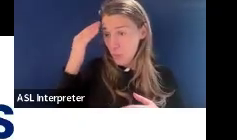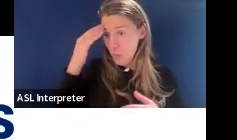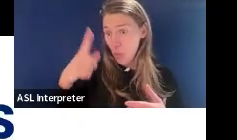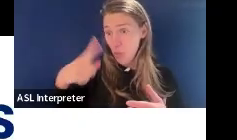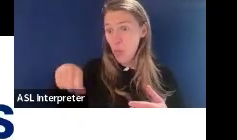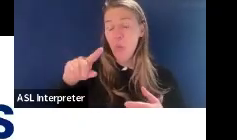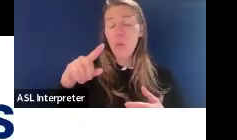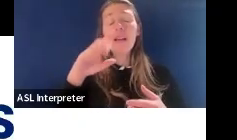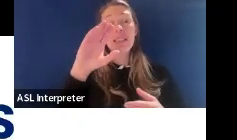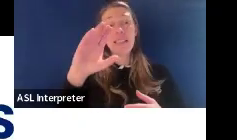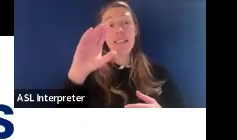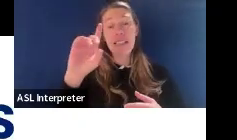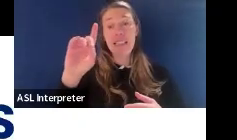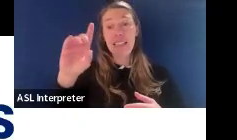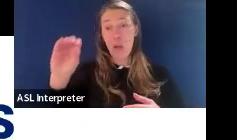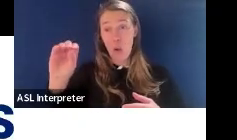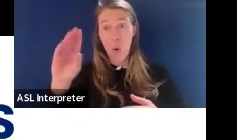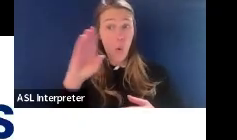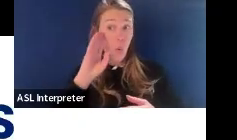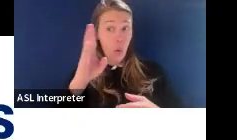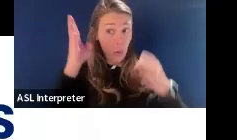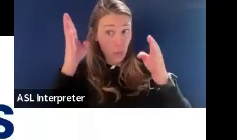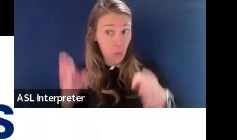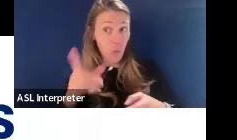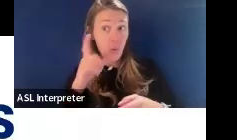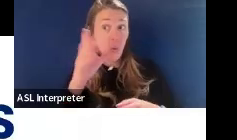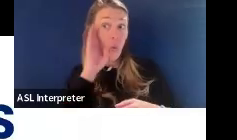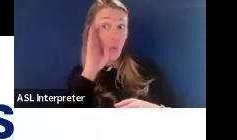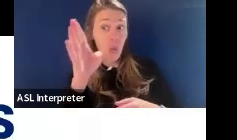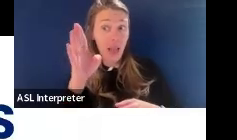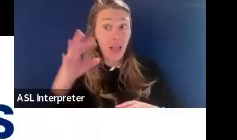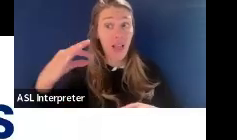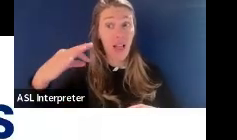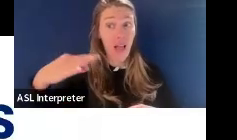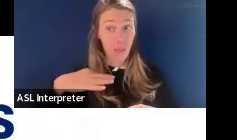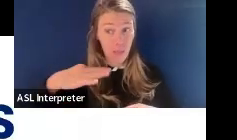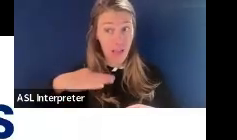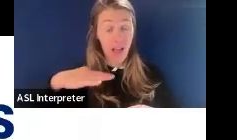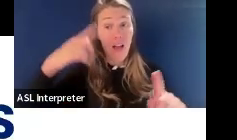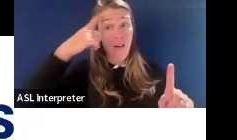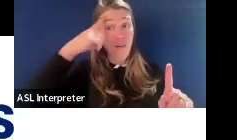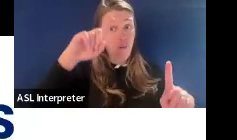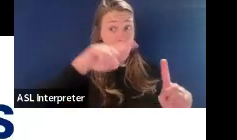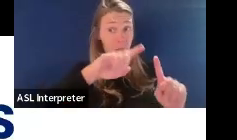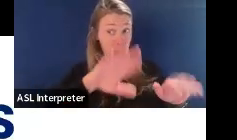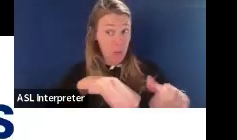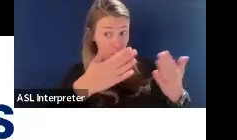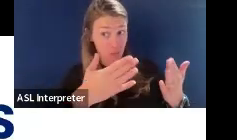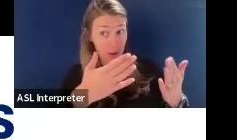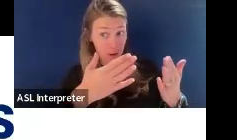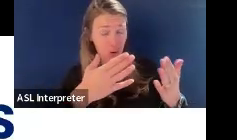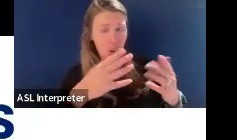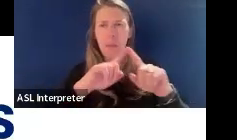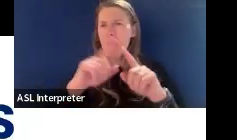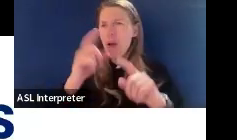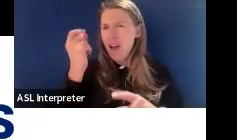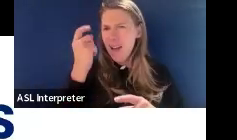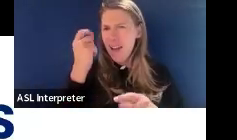So the CDDO is going to be the one doing the application for the providers,